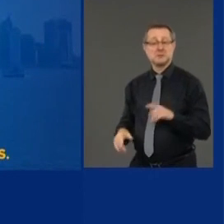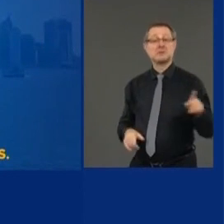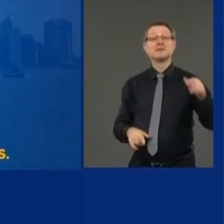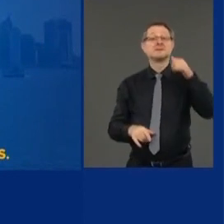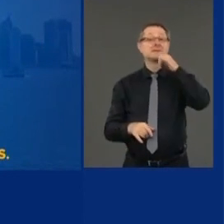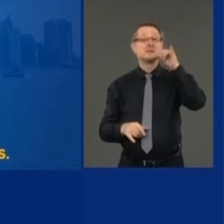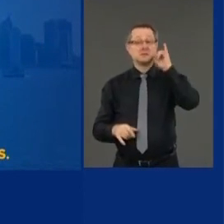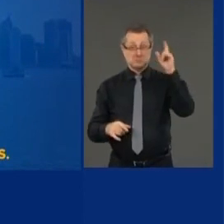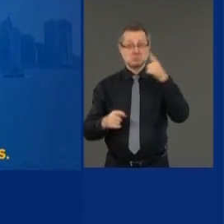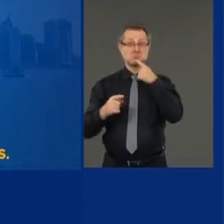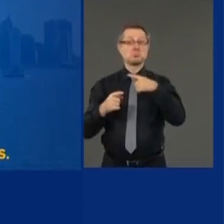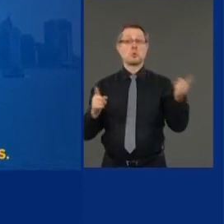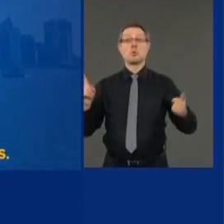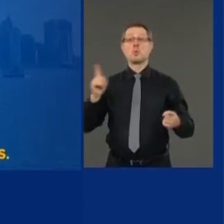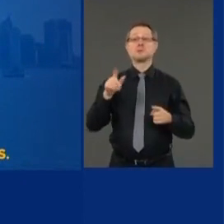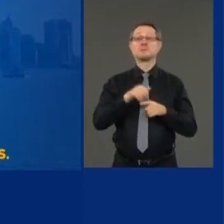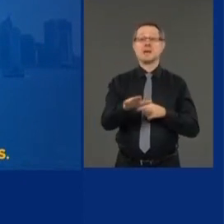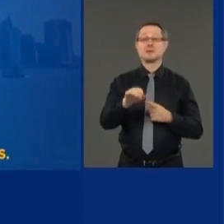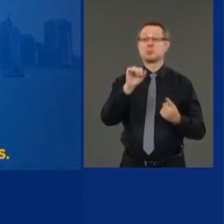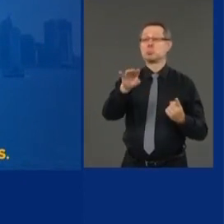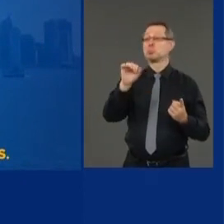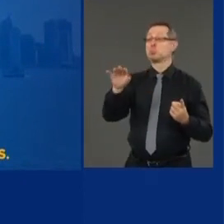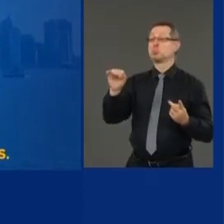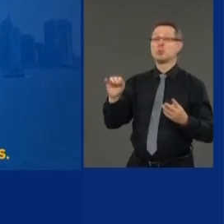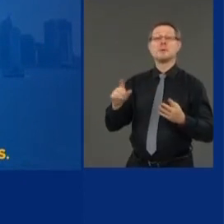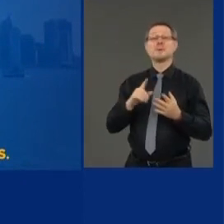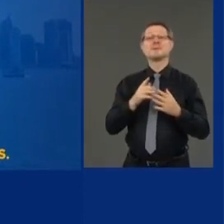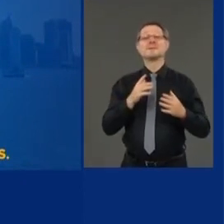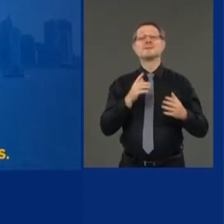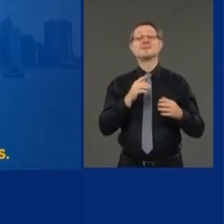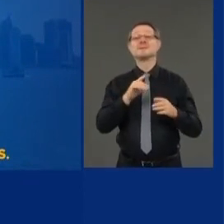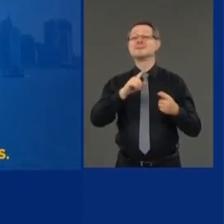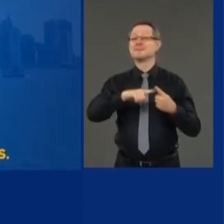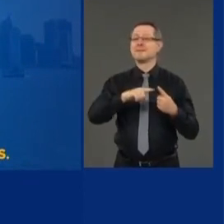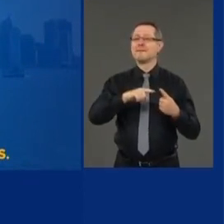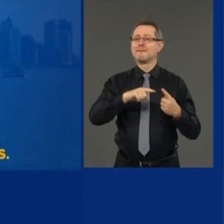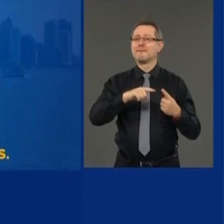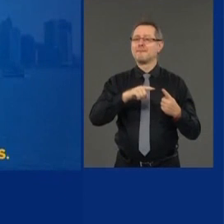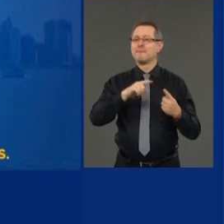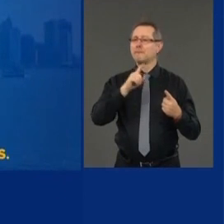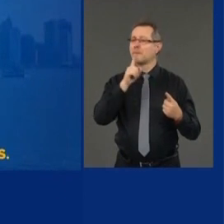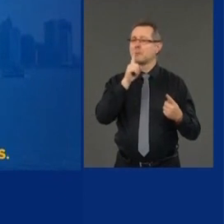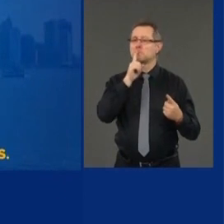AND NEW YORK WAS NOT INCLUDED YESTERDAY IN THE ANNOUNCEMENT